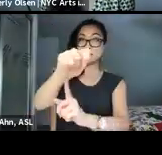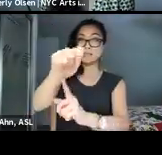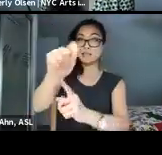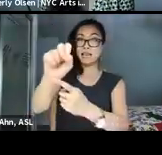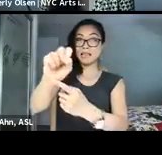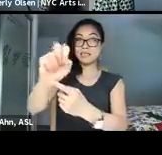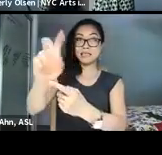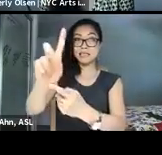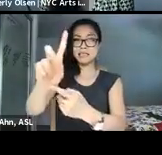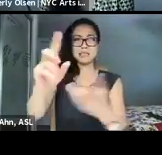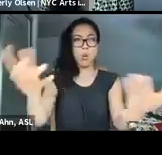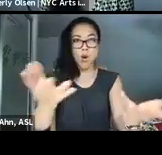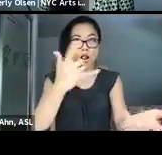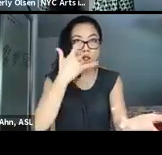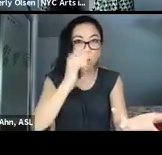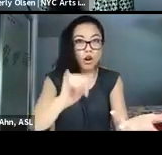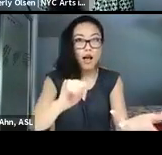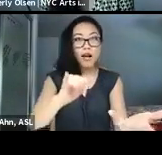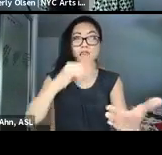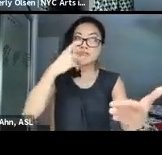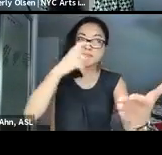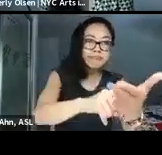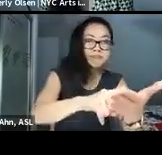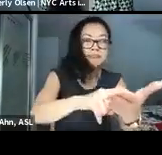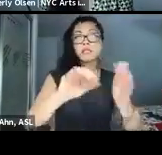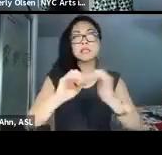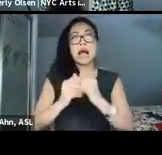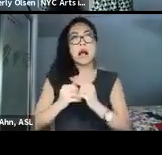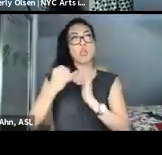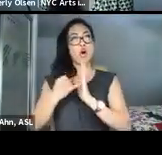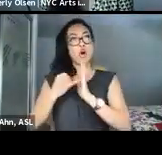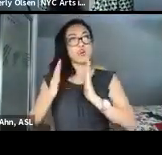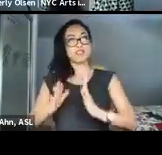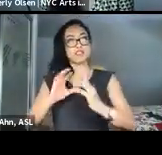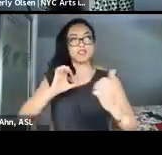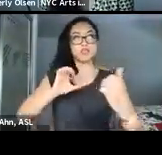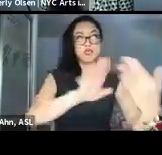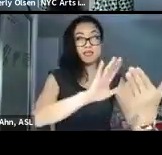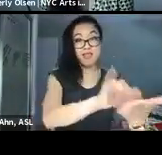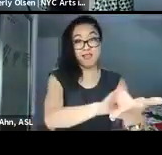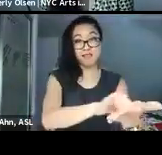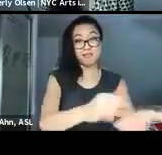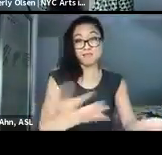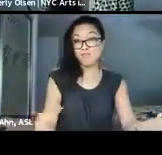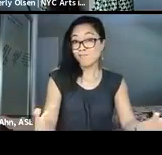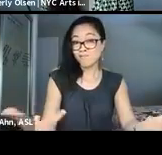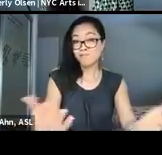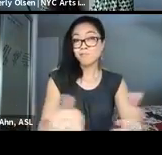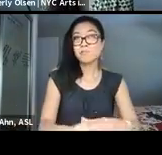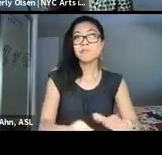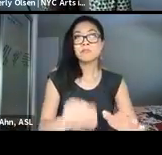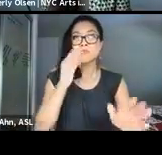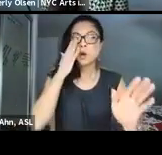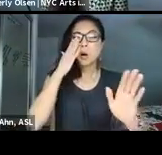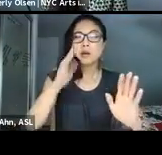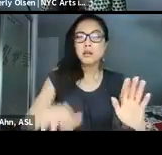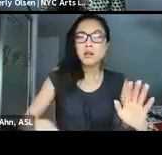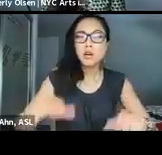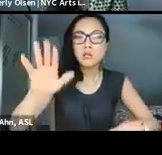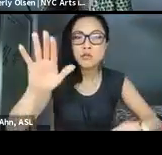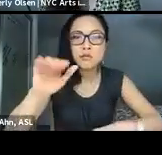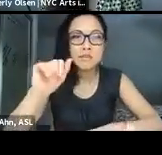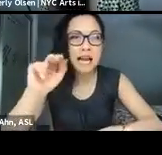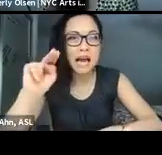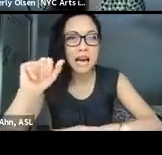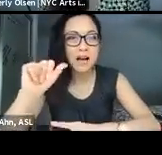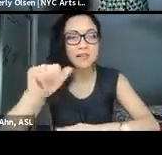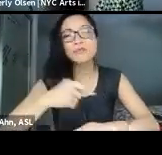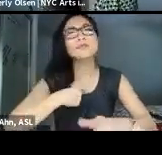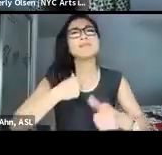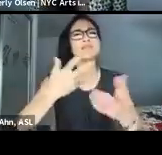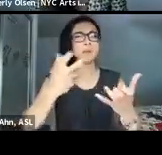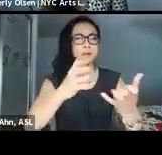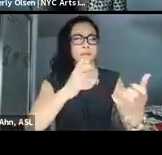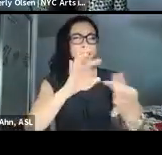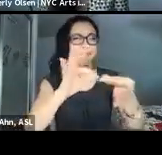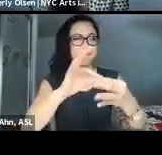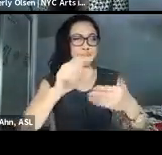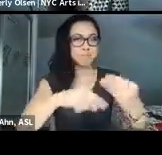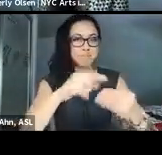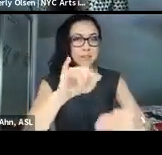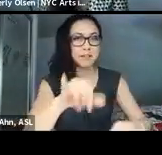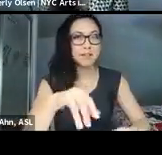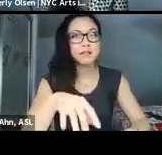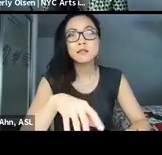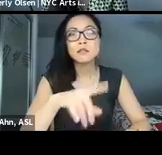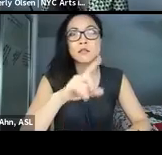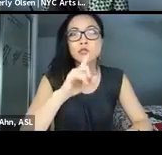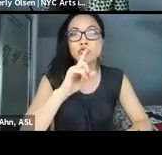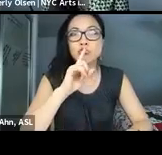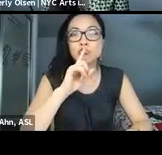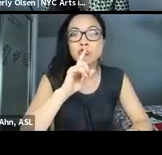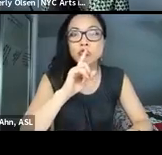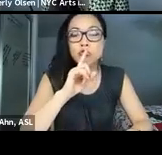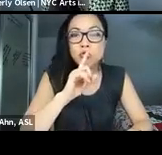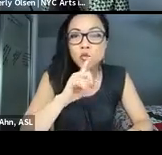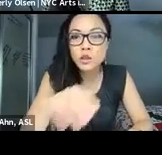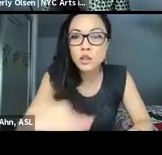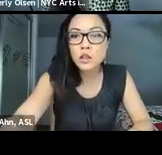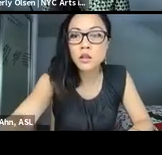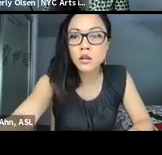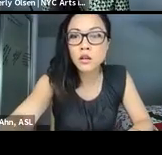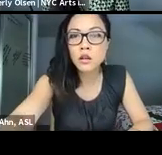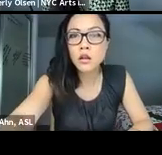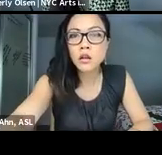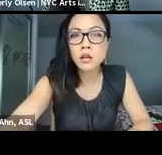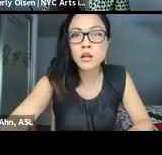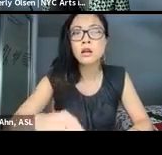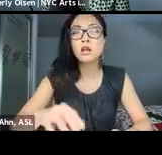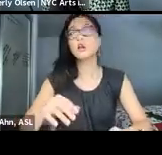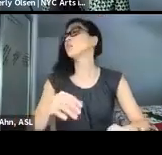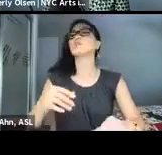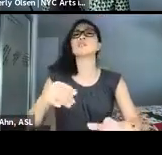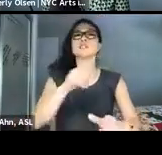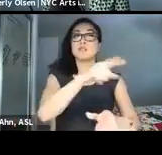training program, how do we couple it with a necessity of the social and emotionallal